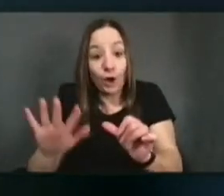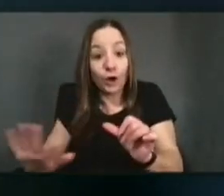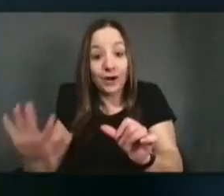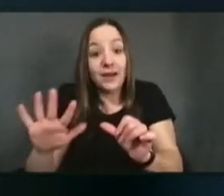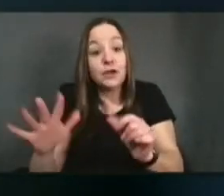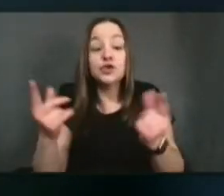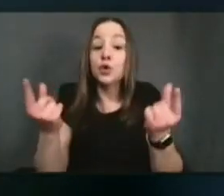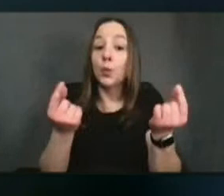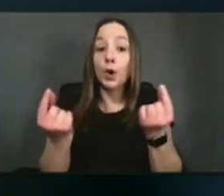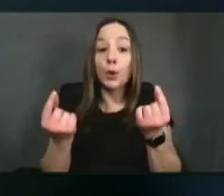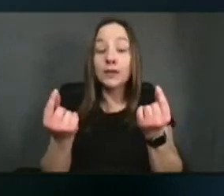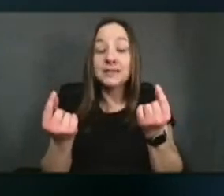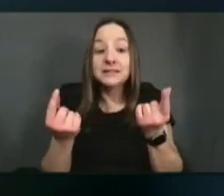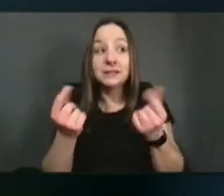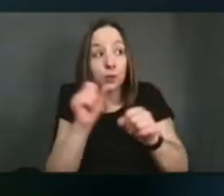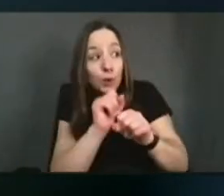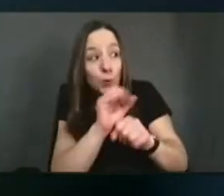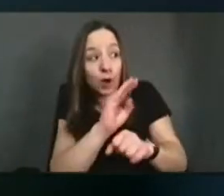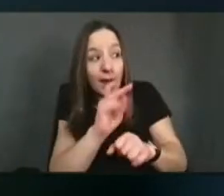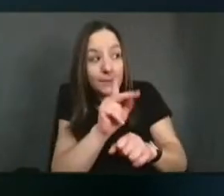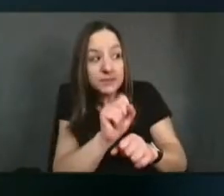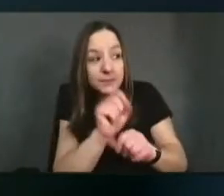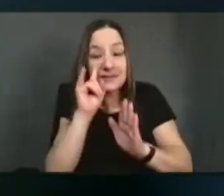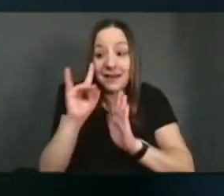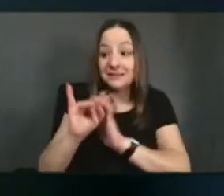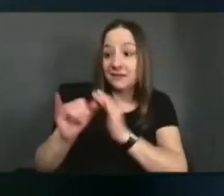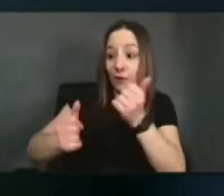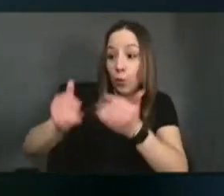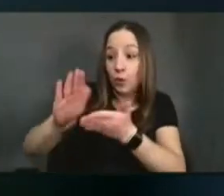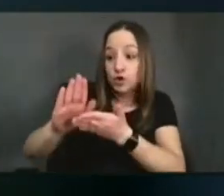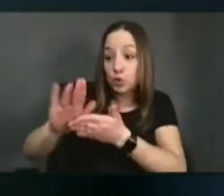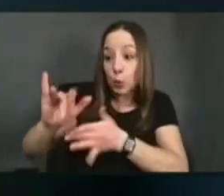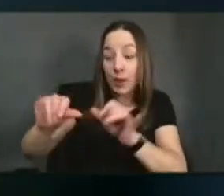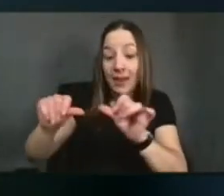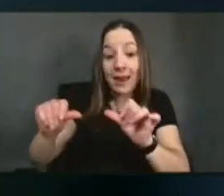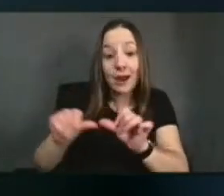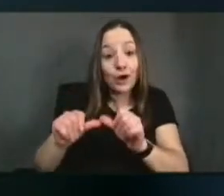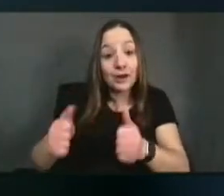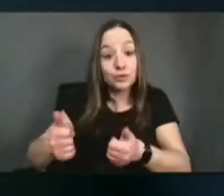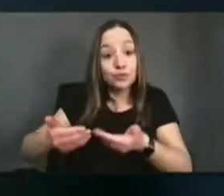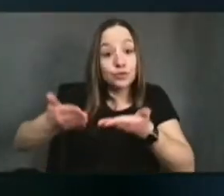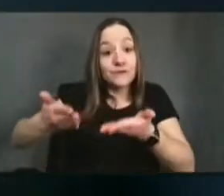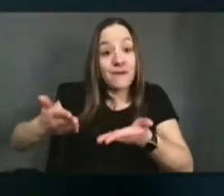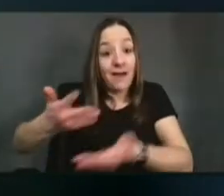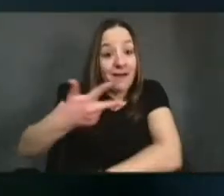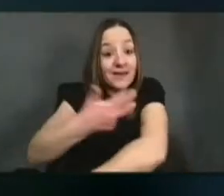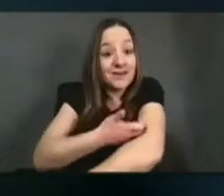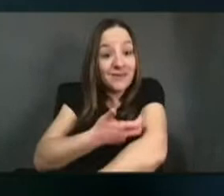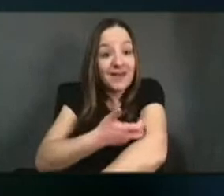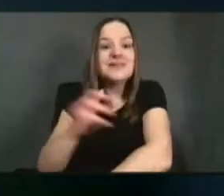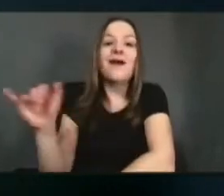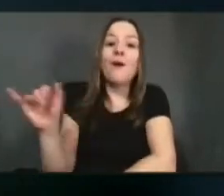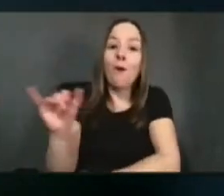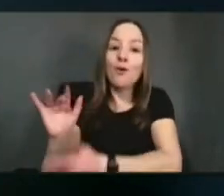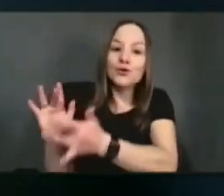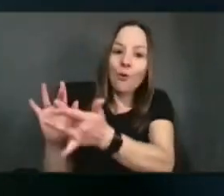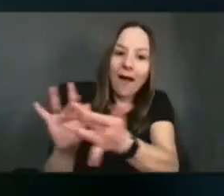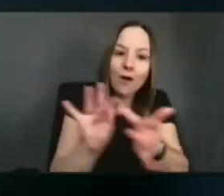the county. And so we worked with M.C.P.S. to identify a school ithat area that we